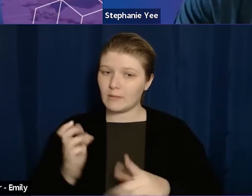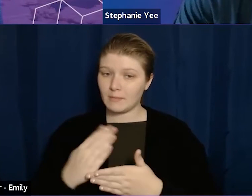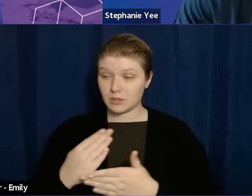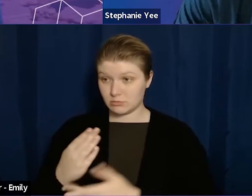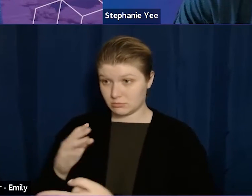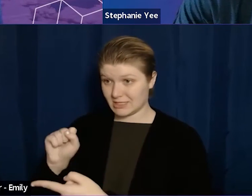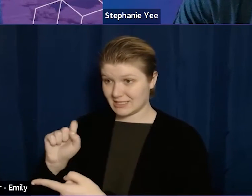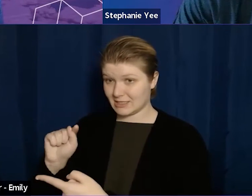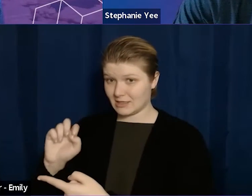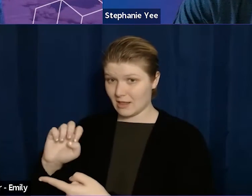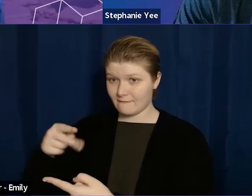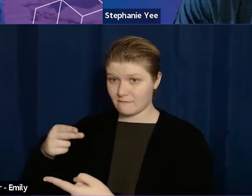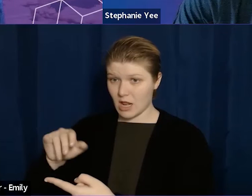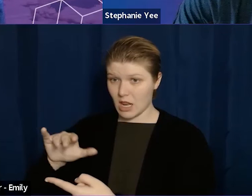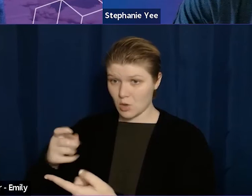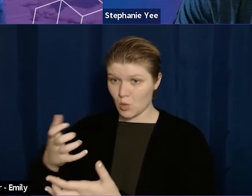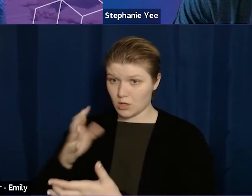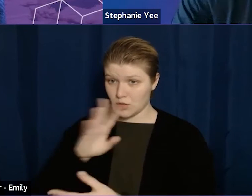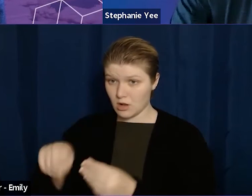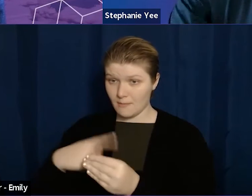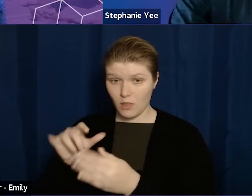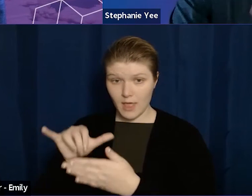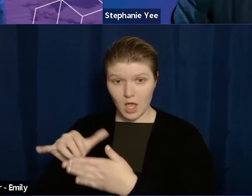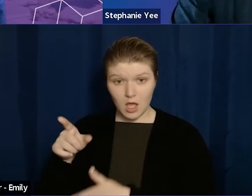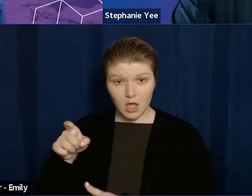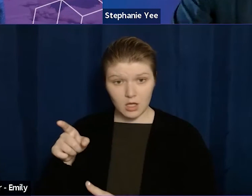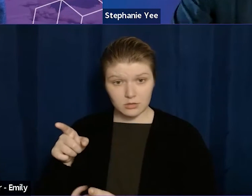Being able to remove somebody from the budget if they are not requesting funds?